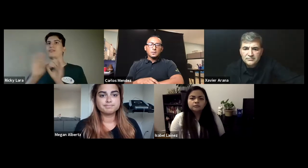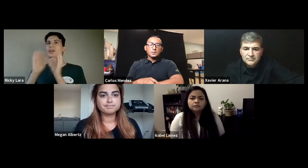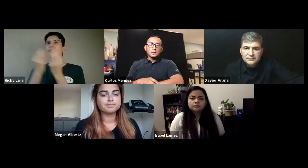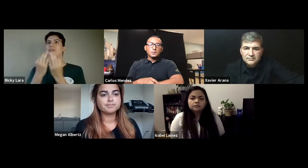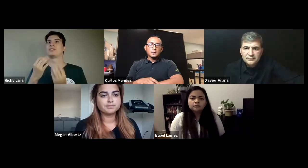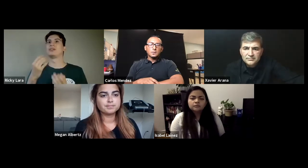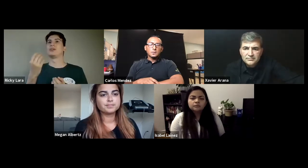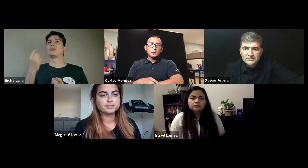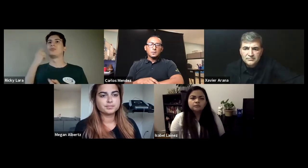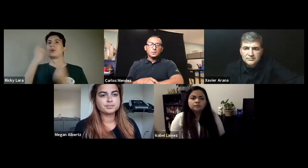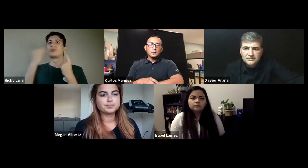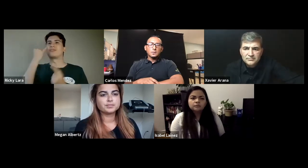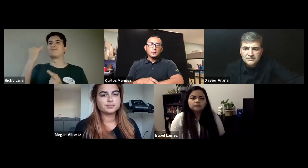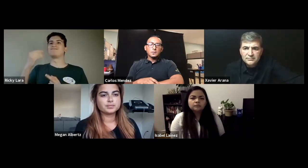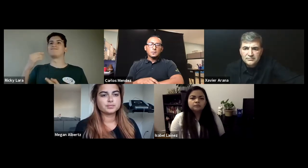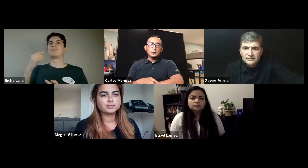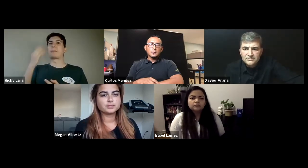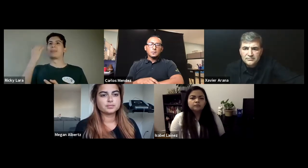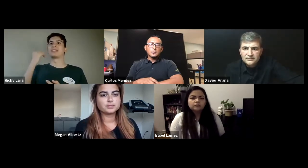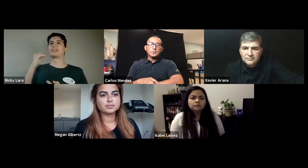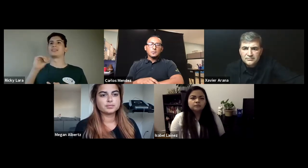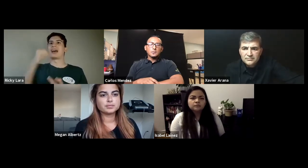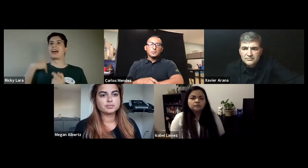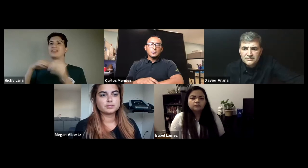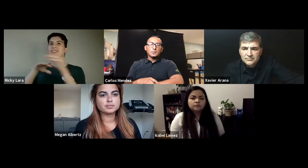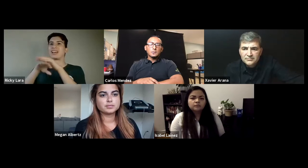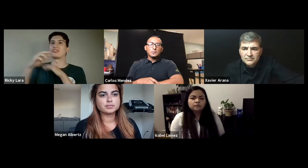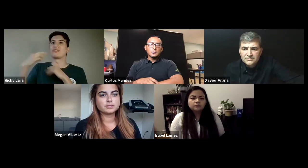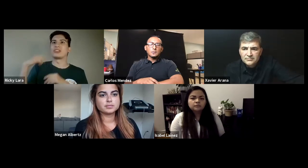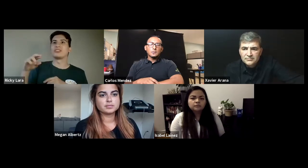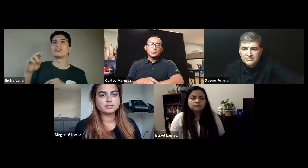really...that's really important for the culture,